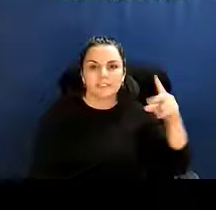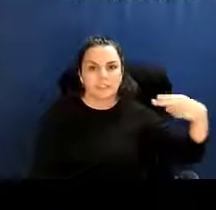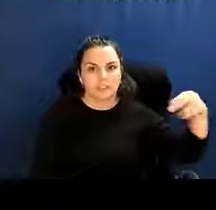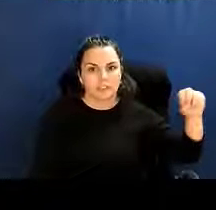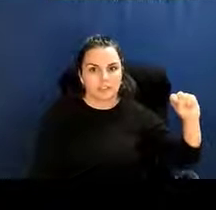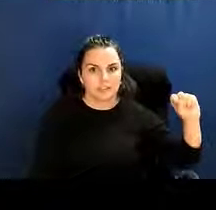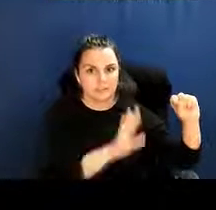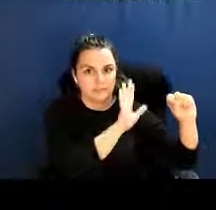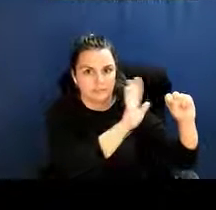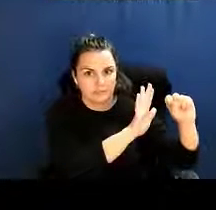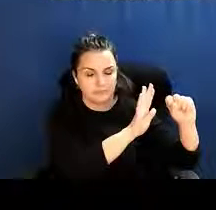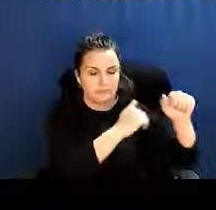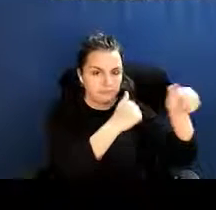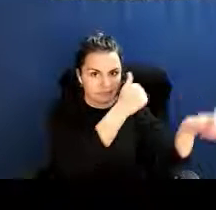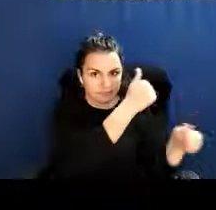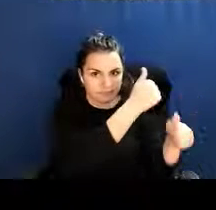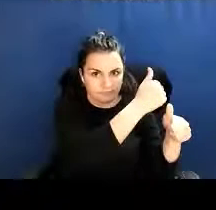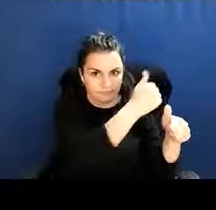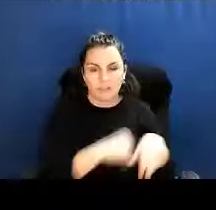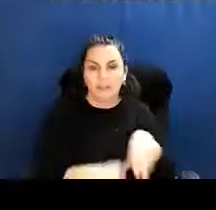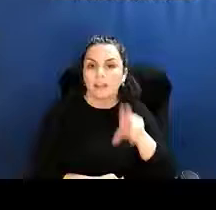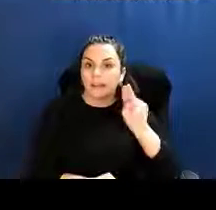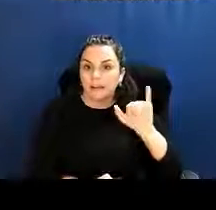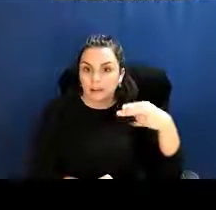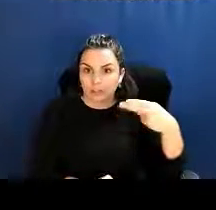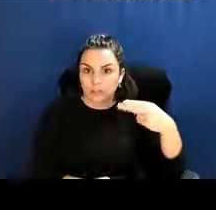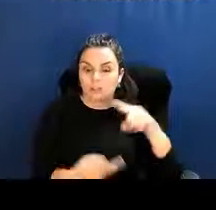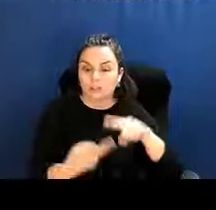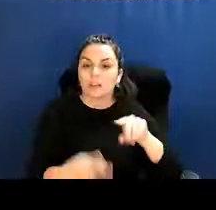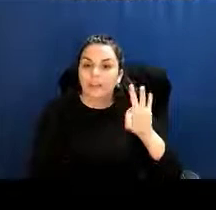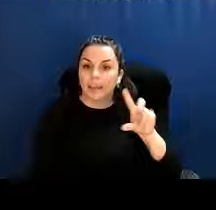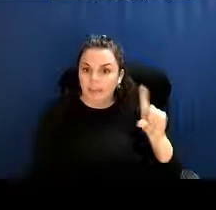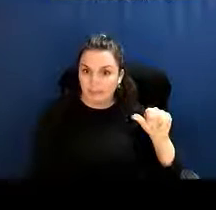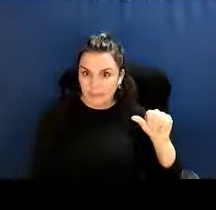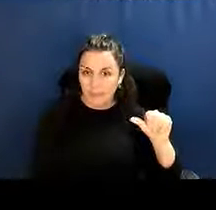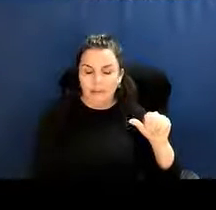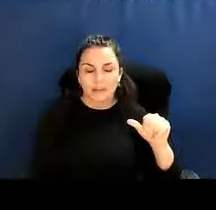And NIH and FDA being very big, as individually,